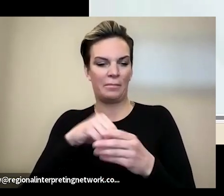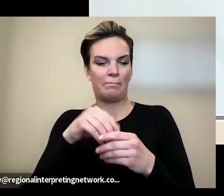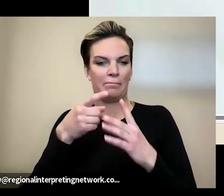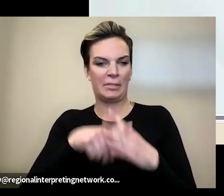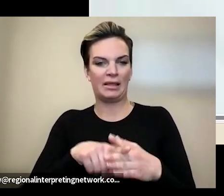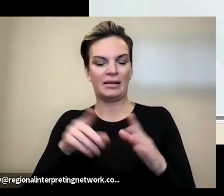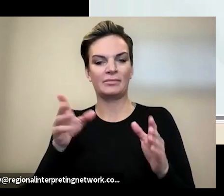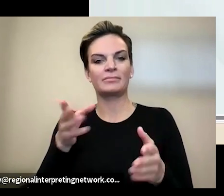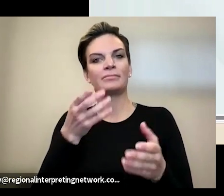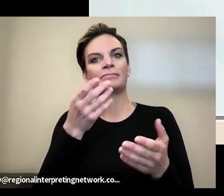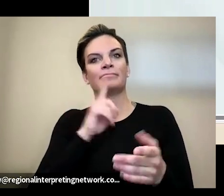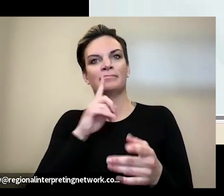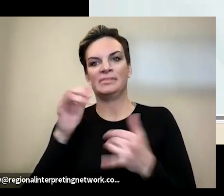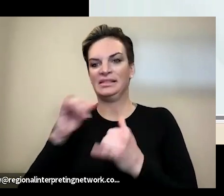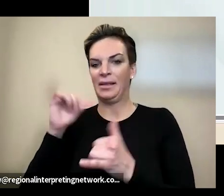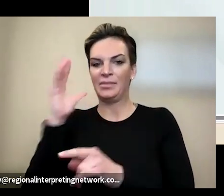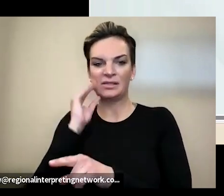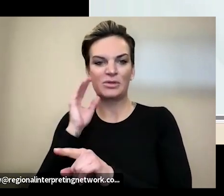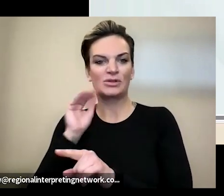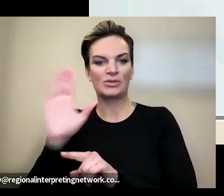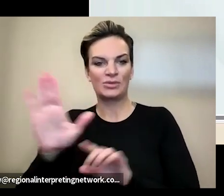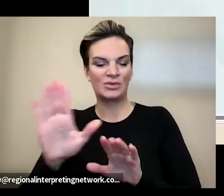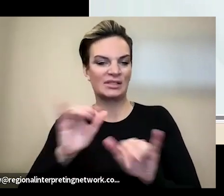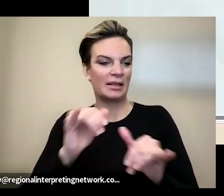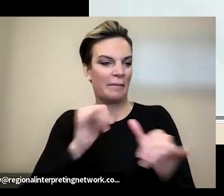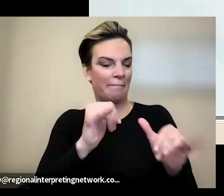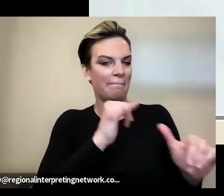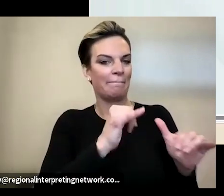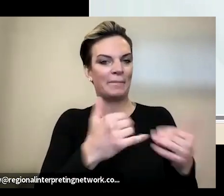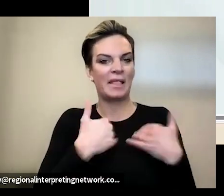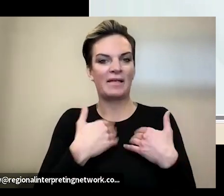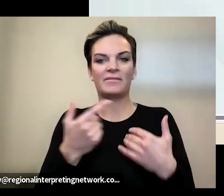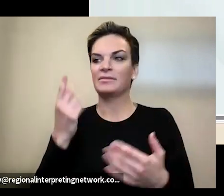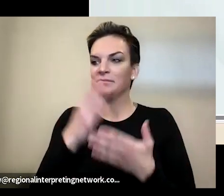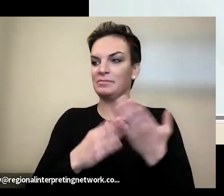experiences between people with invisible disabilities and those with visible disabilities